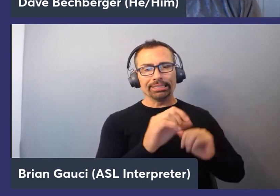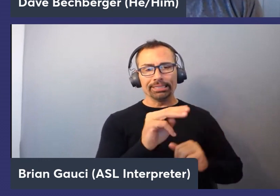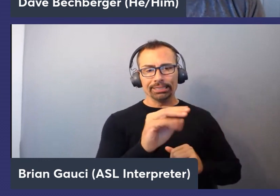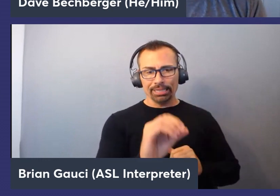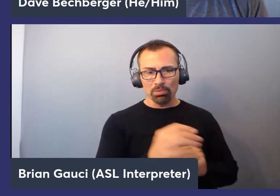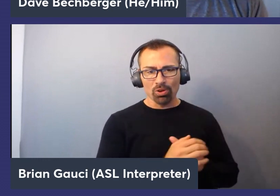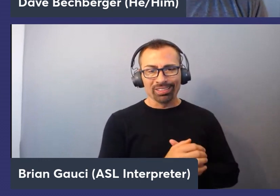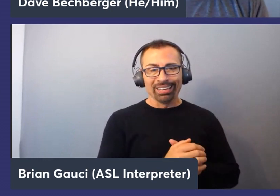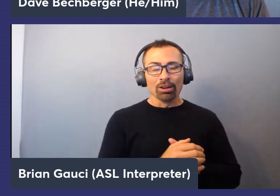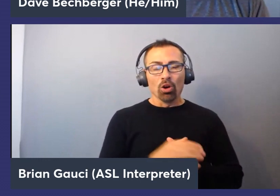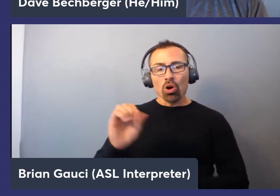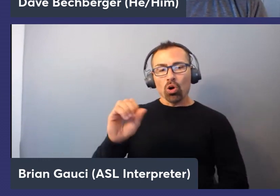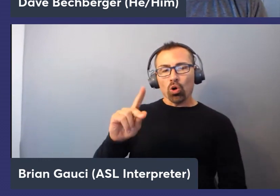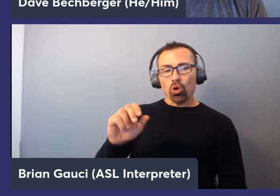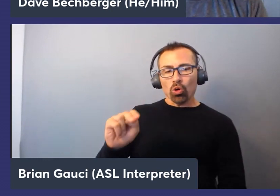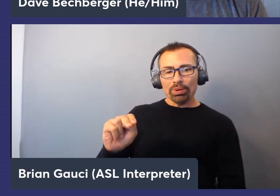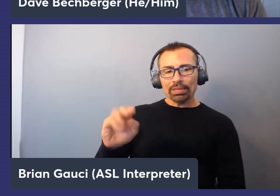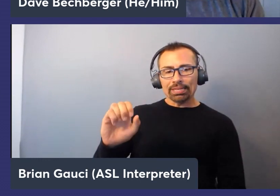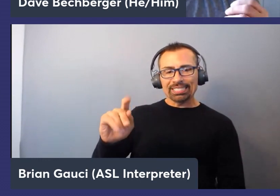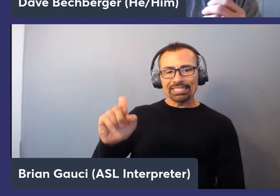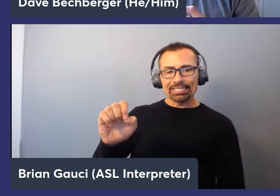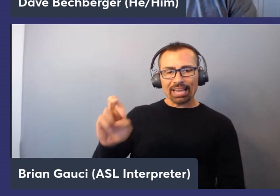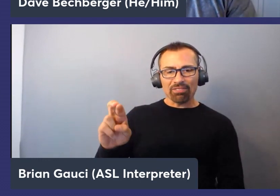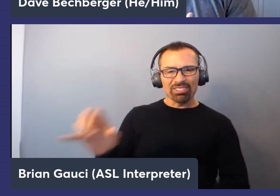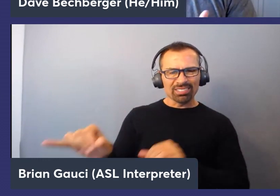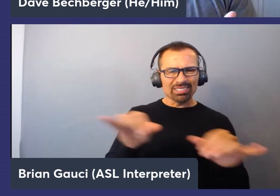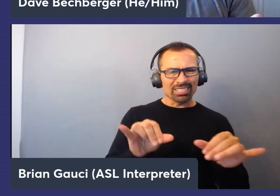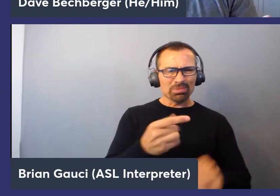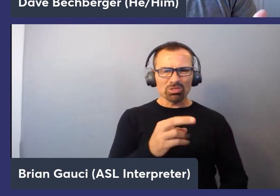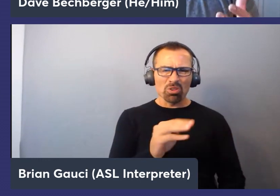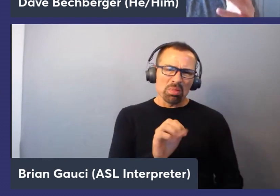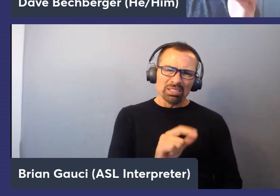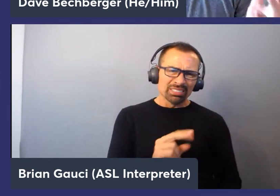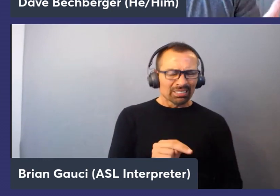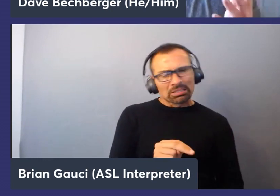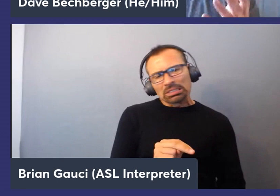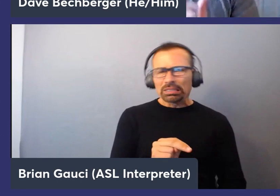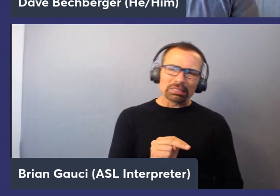That ability to have that easy on ramp for customers